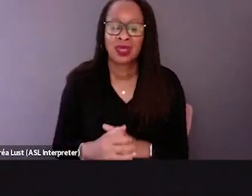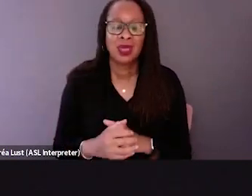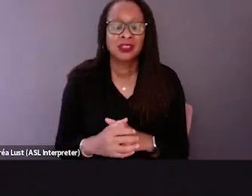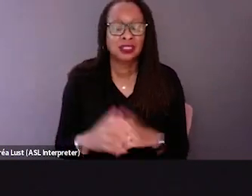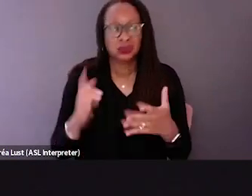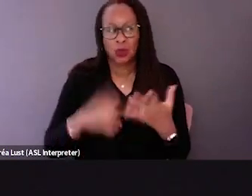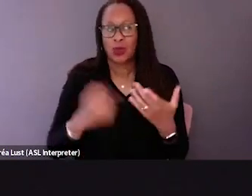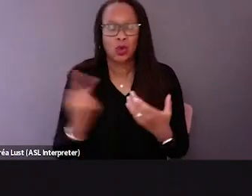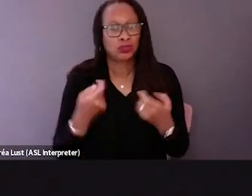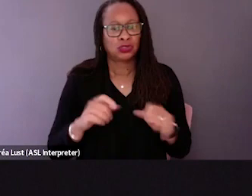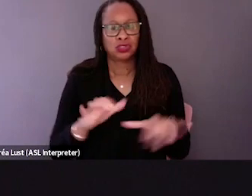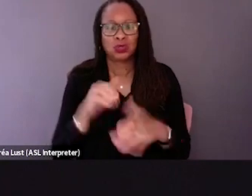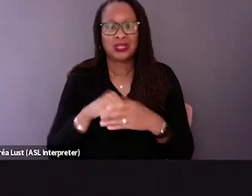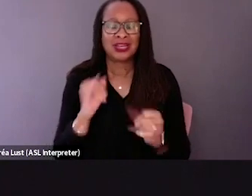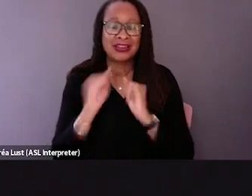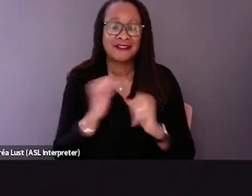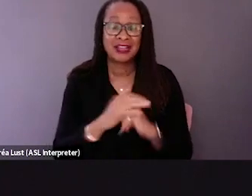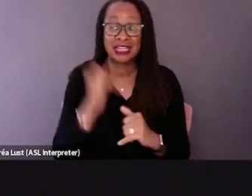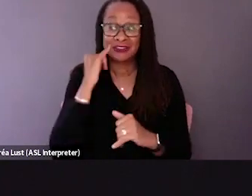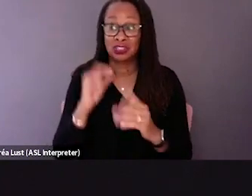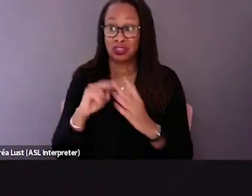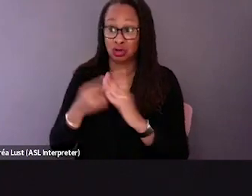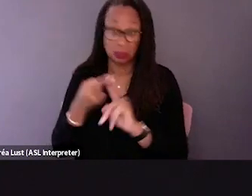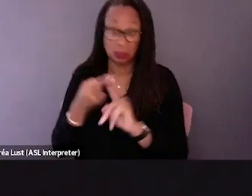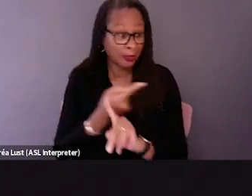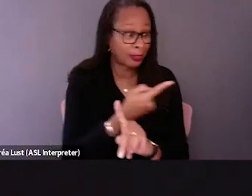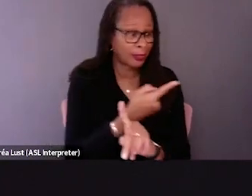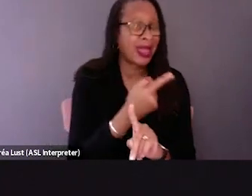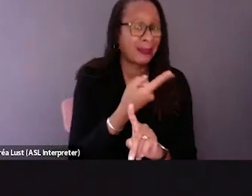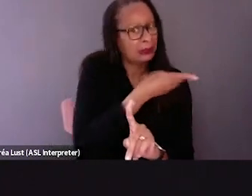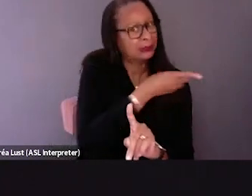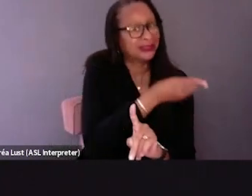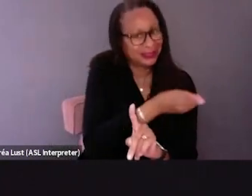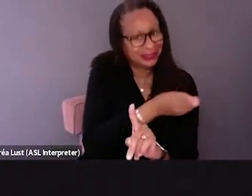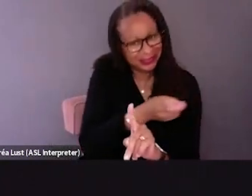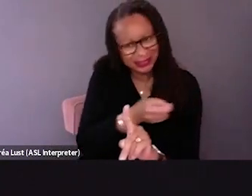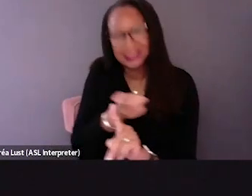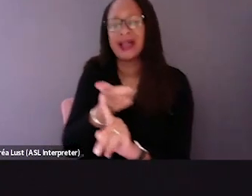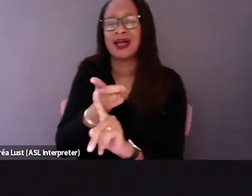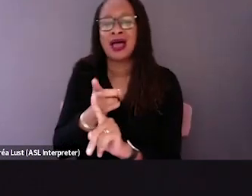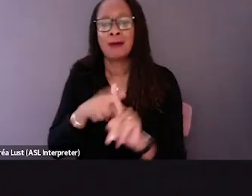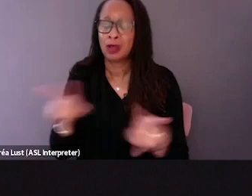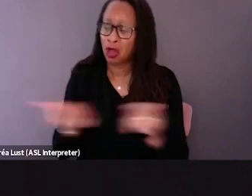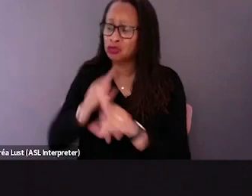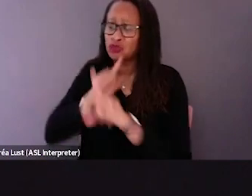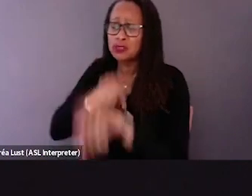So if she was, you know, starts going in one direction, we'll gently guide her, but also respond to where she's going.